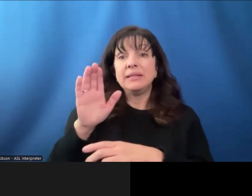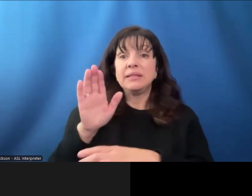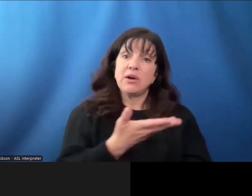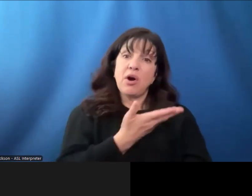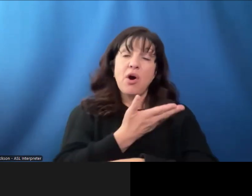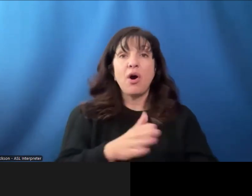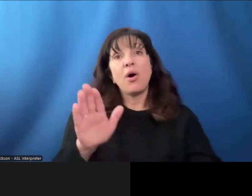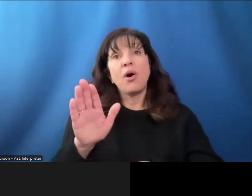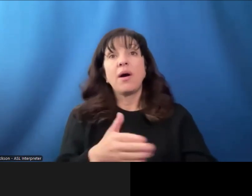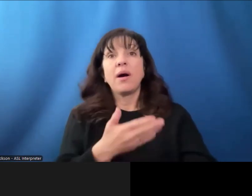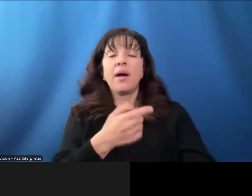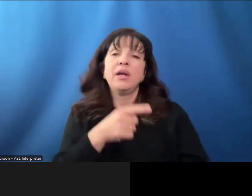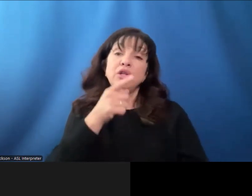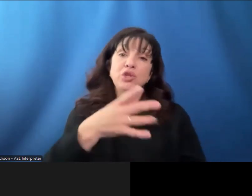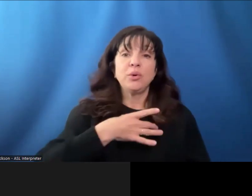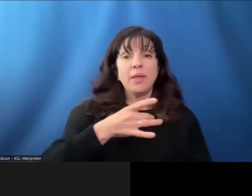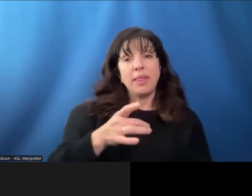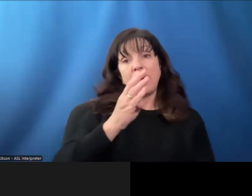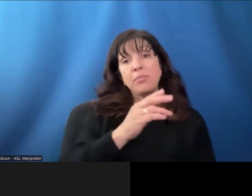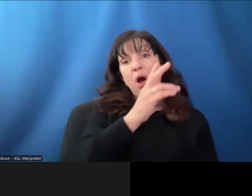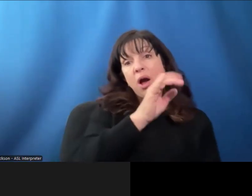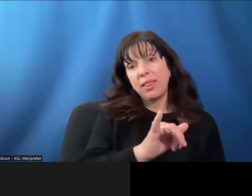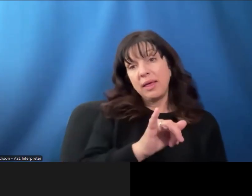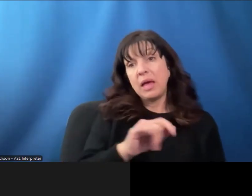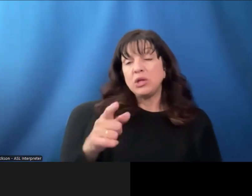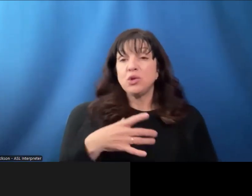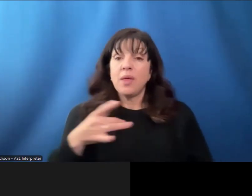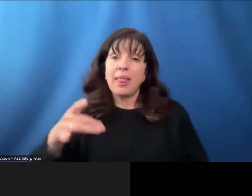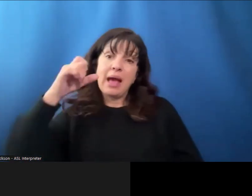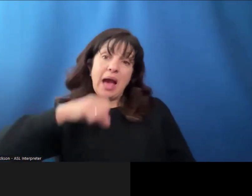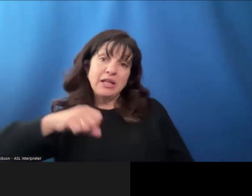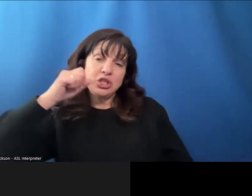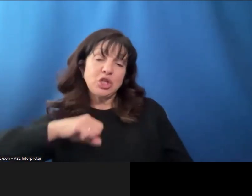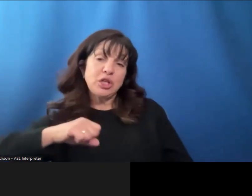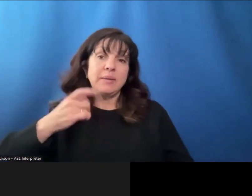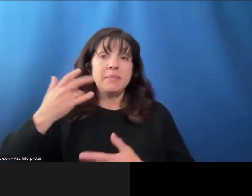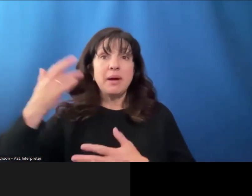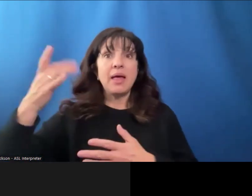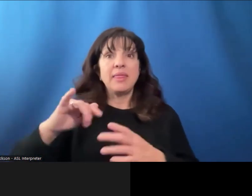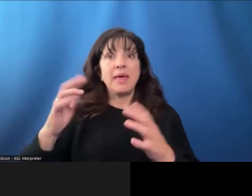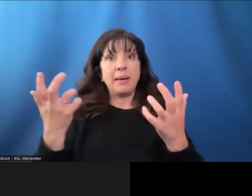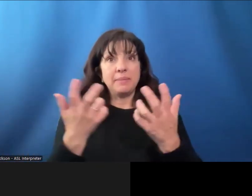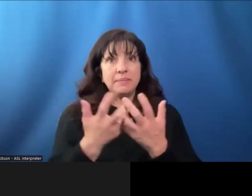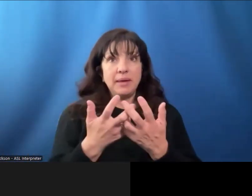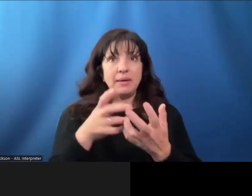know the Do you like broccoli, or do you like ice cream? And then they, like, mix the broccoli ice cream together. And